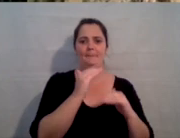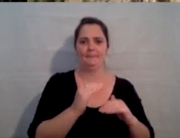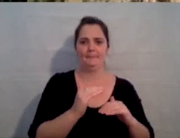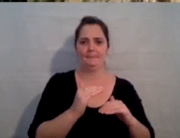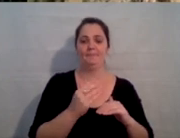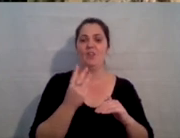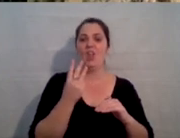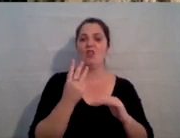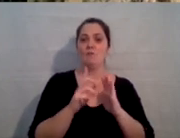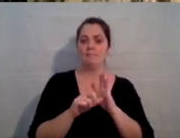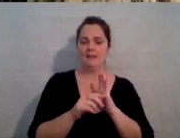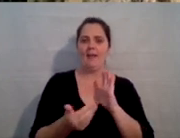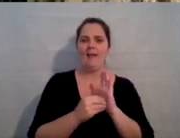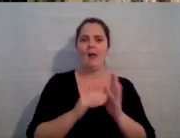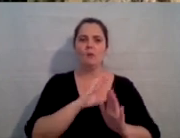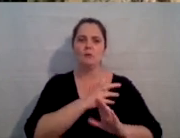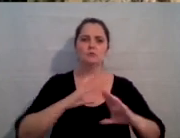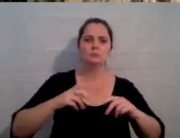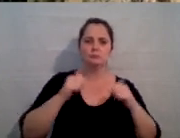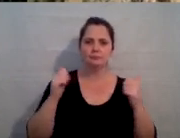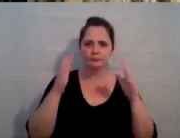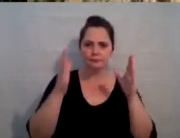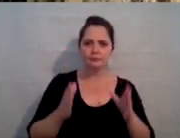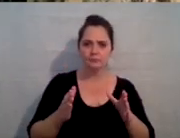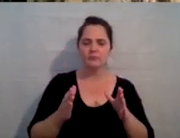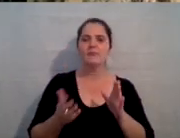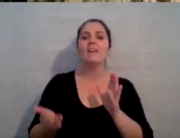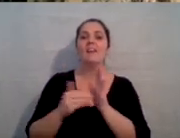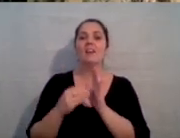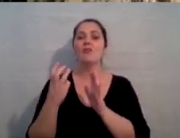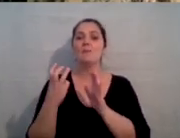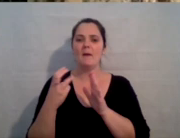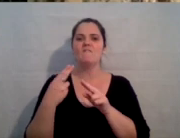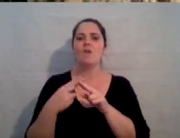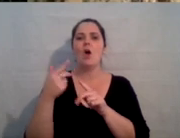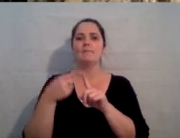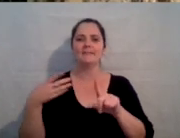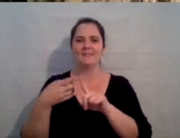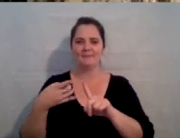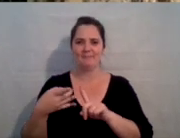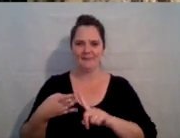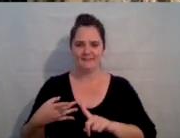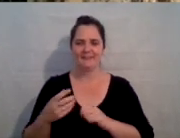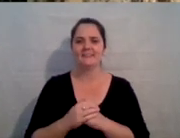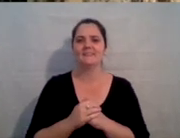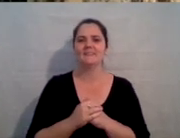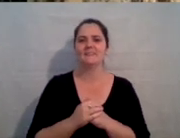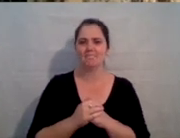And when it comes to practicing life drawing and getting better at life drawing after this workshop tonight, give yourself those times. You know, in